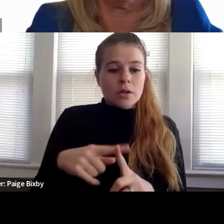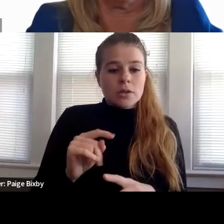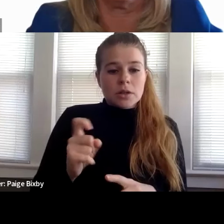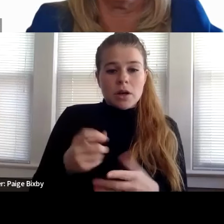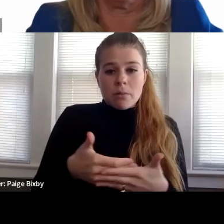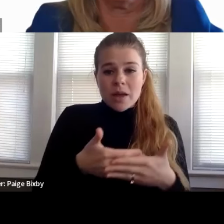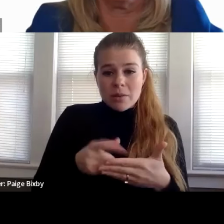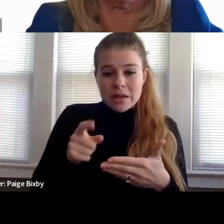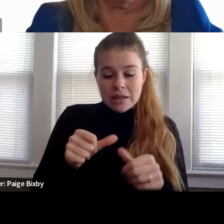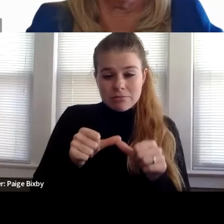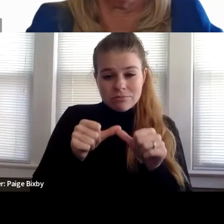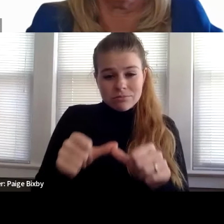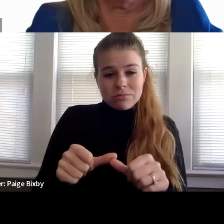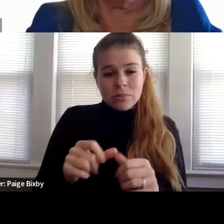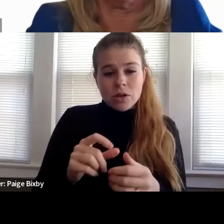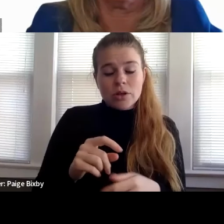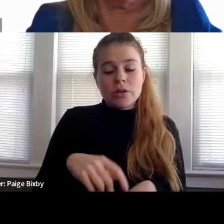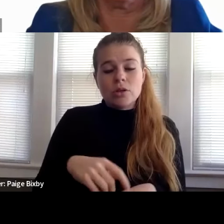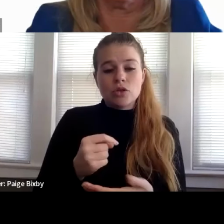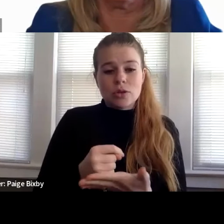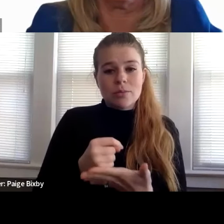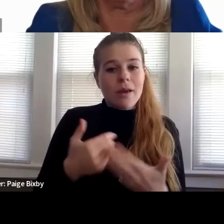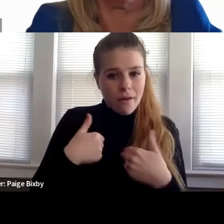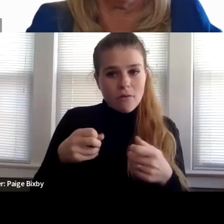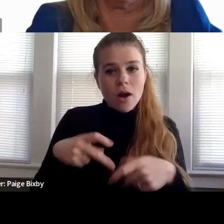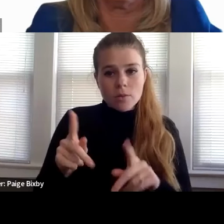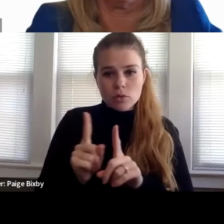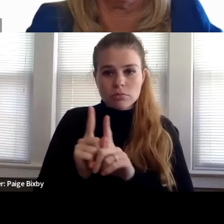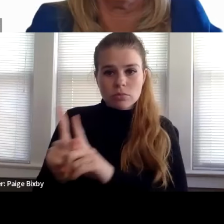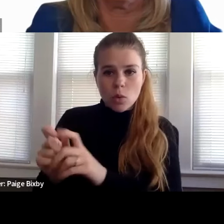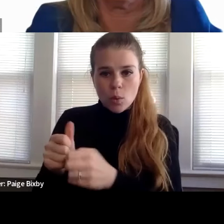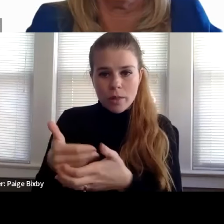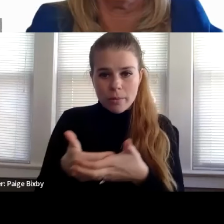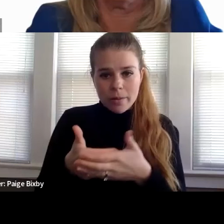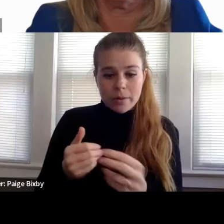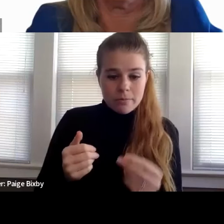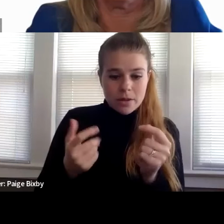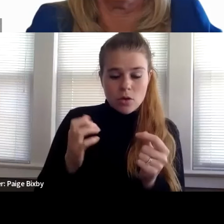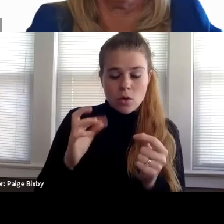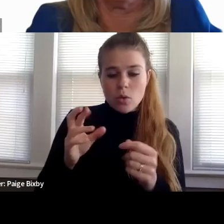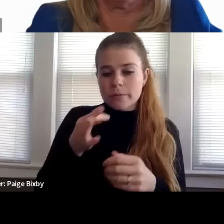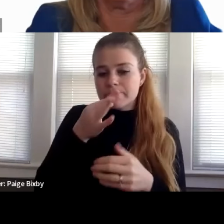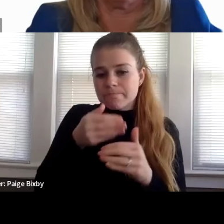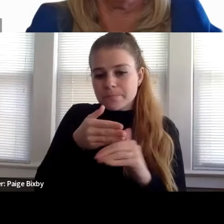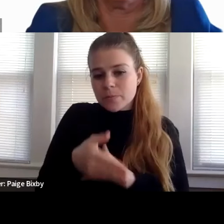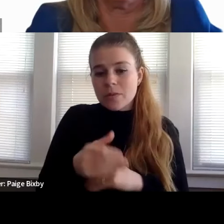will have the opportunity to go to treatment with that baby, either immediately or shortly thereafter. That did not exist five years ago.